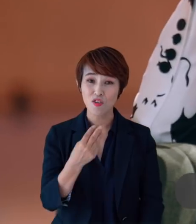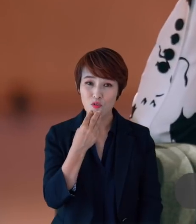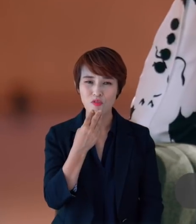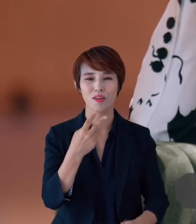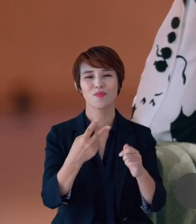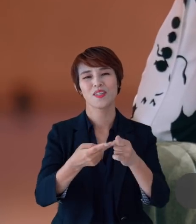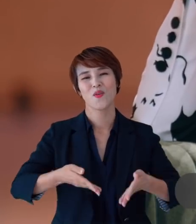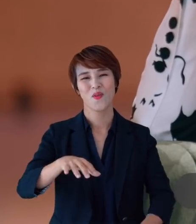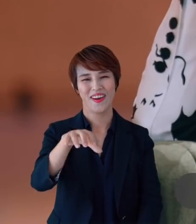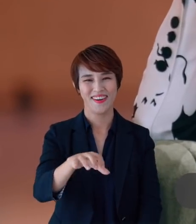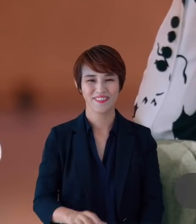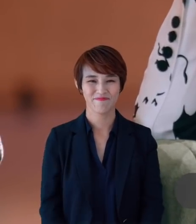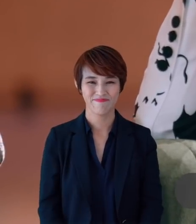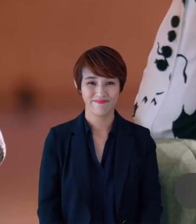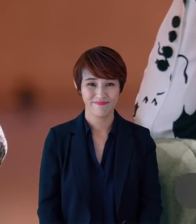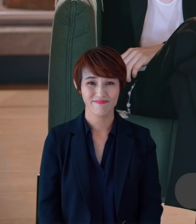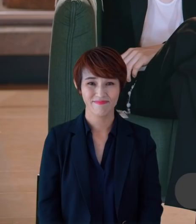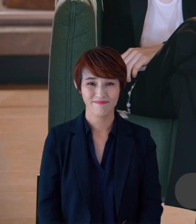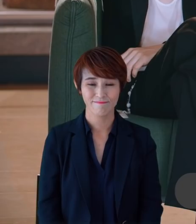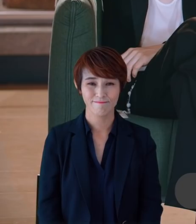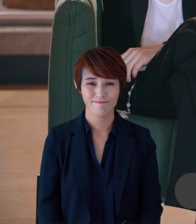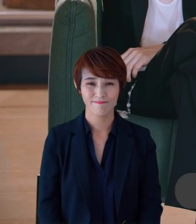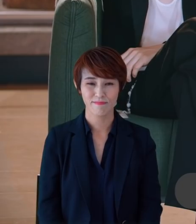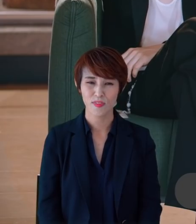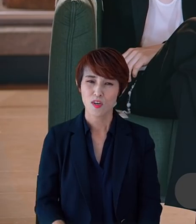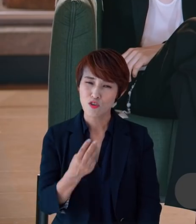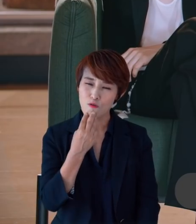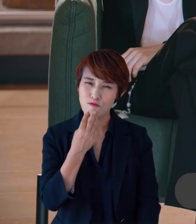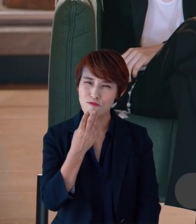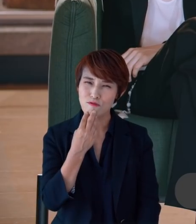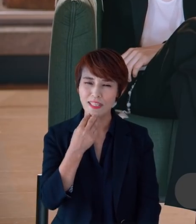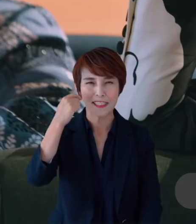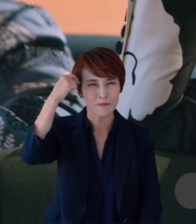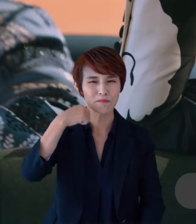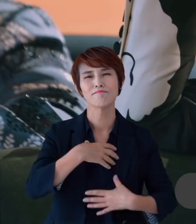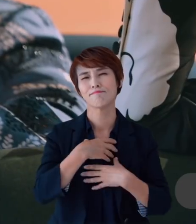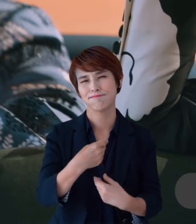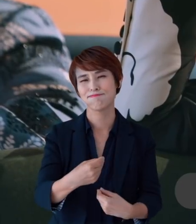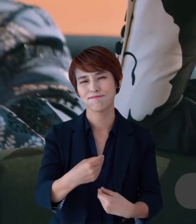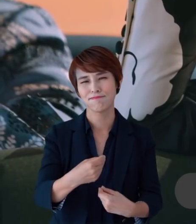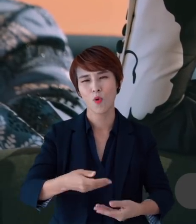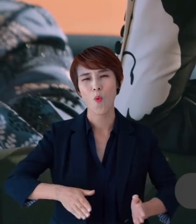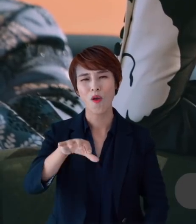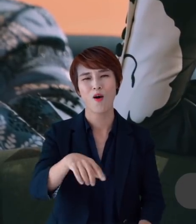Seoul is my second hometown. I think I am a bit more comfortable with Seoul now.